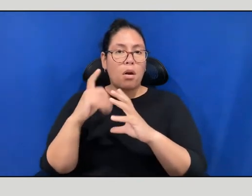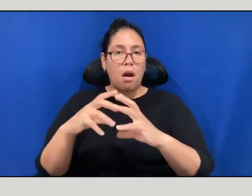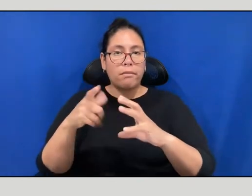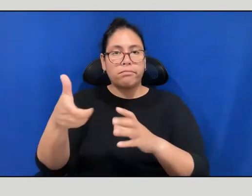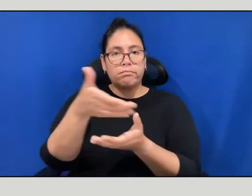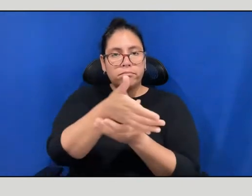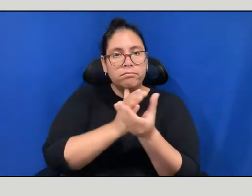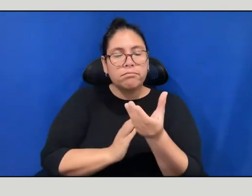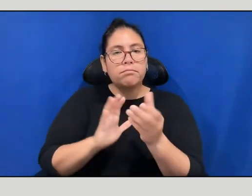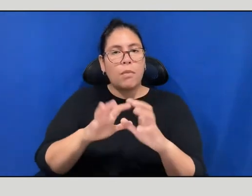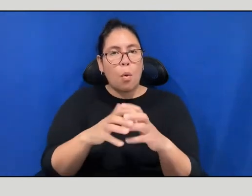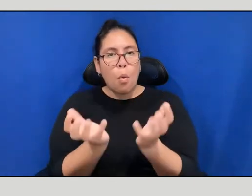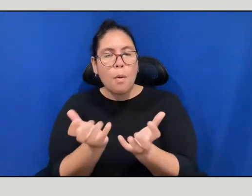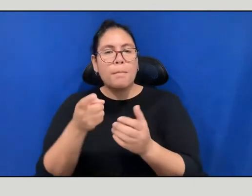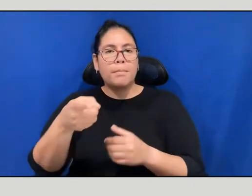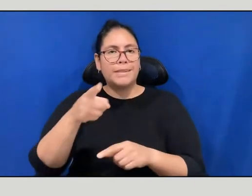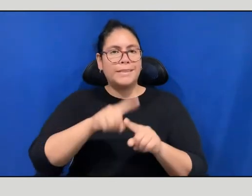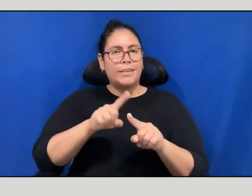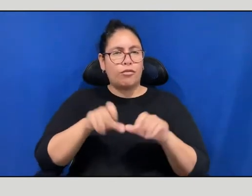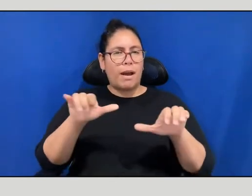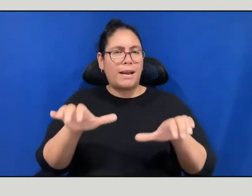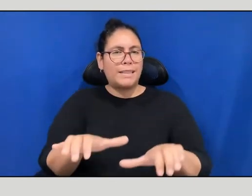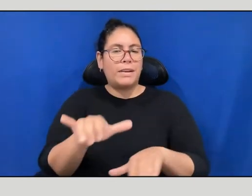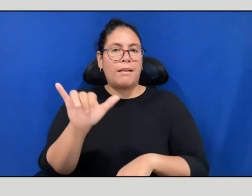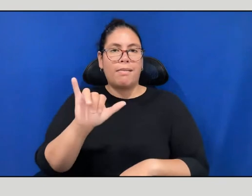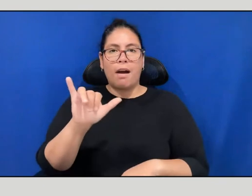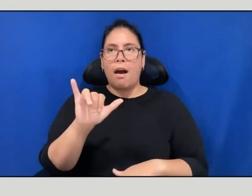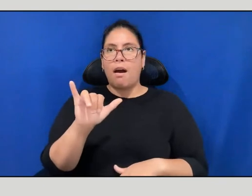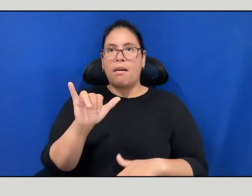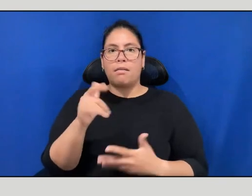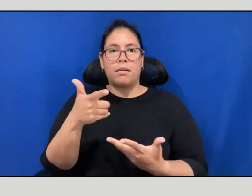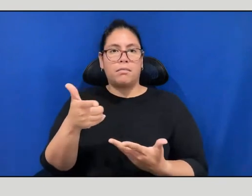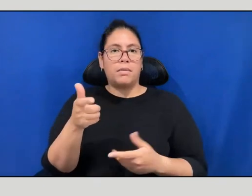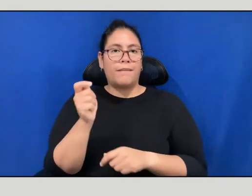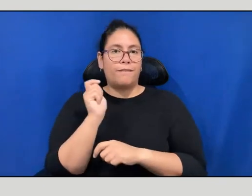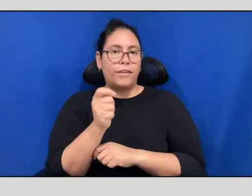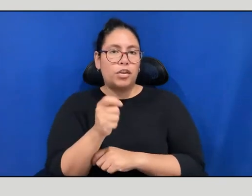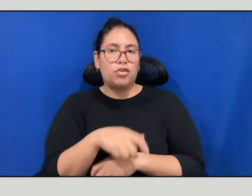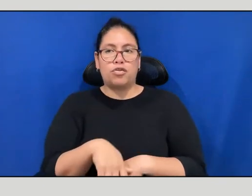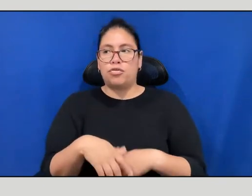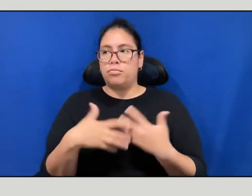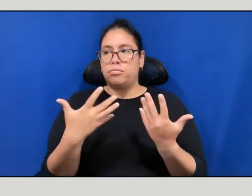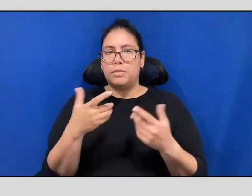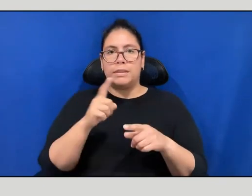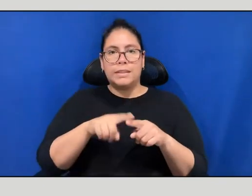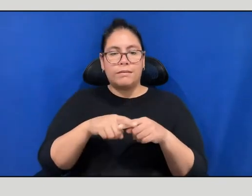economic activities like fishing crabs. So what I tried to do here